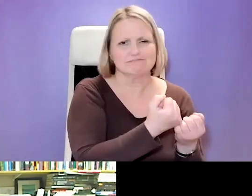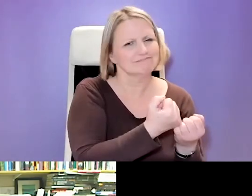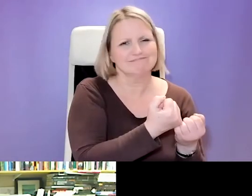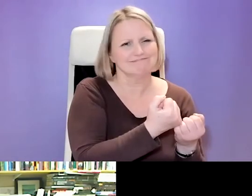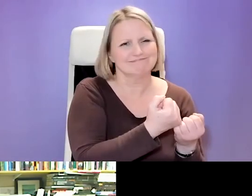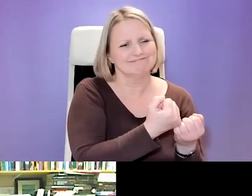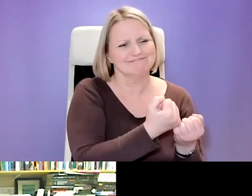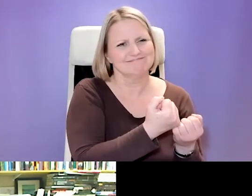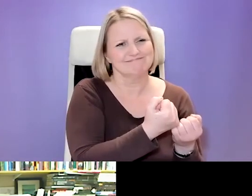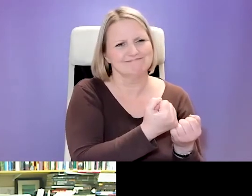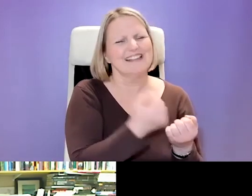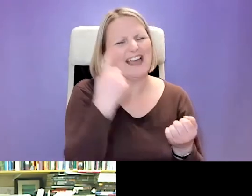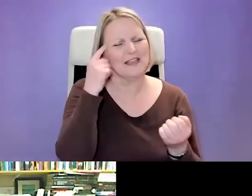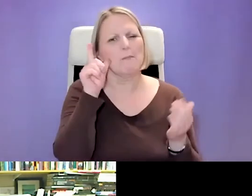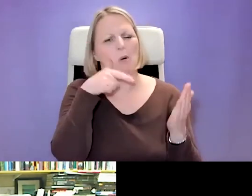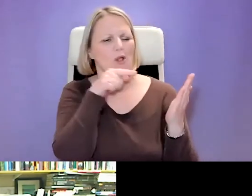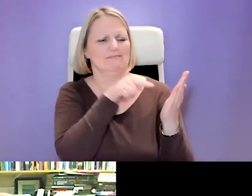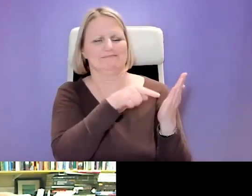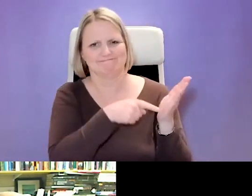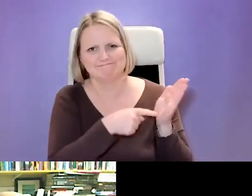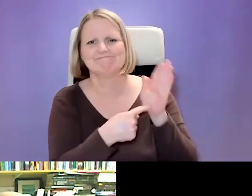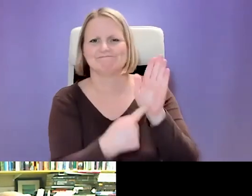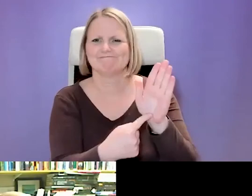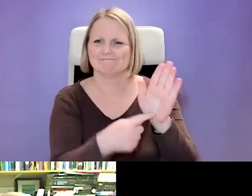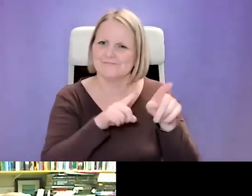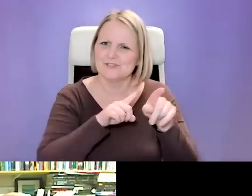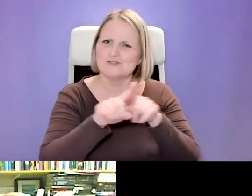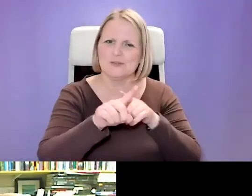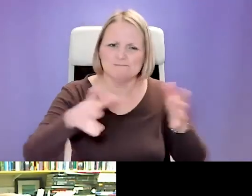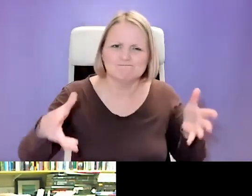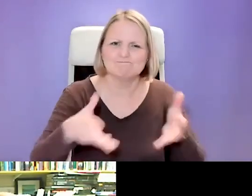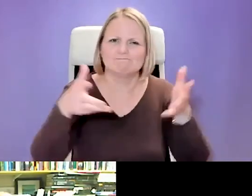and I think that's what Paul is trying to point us to, because he was trying to build a community